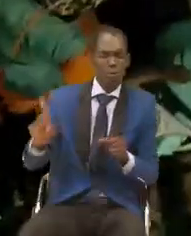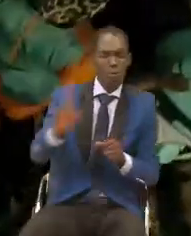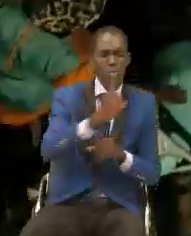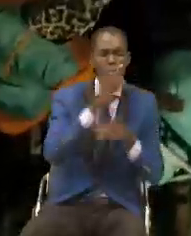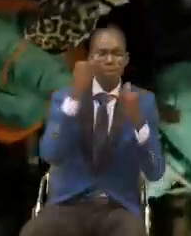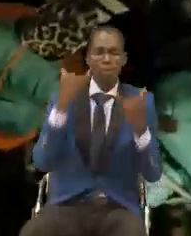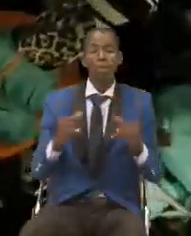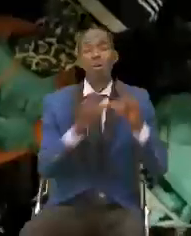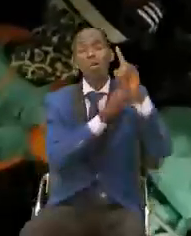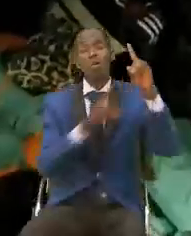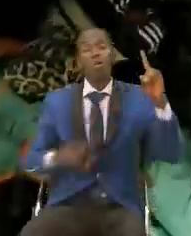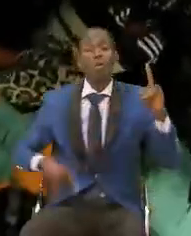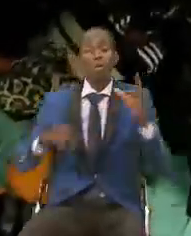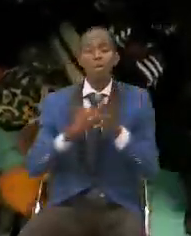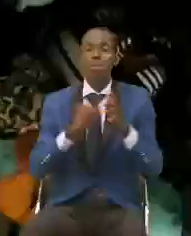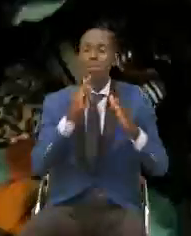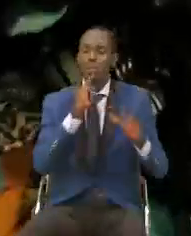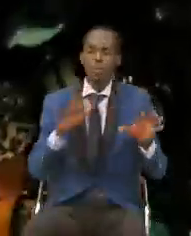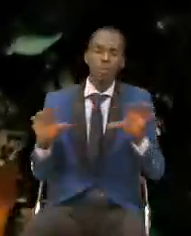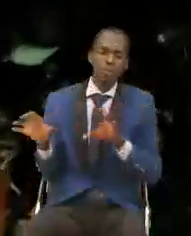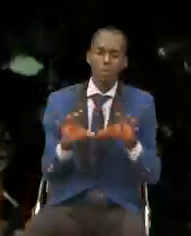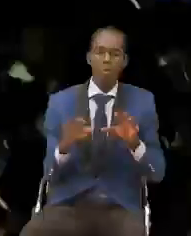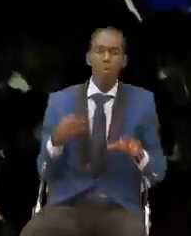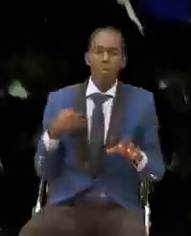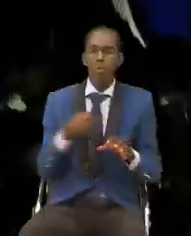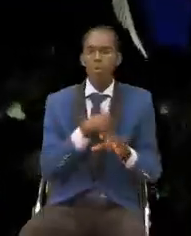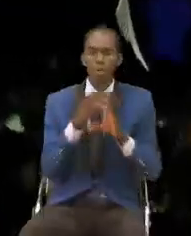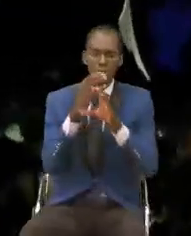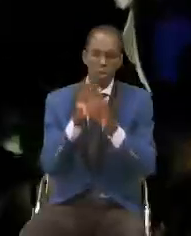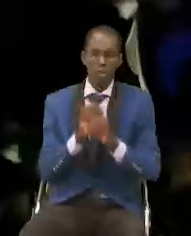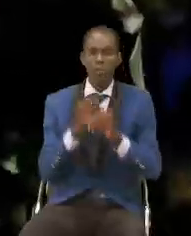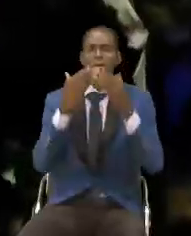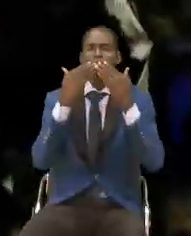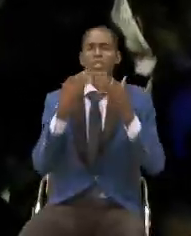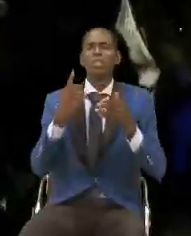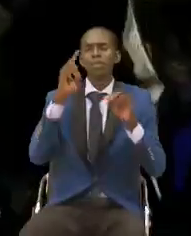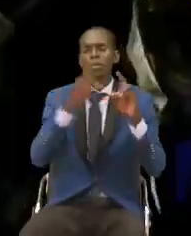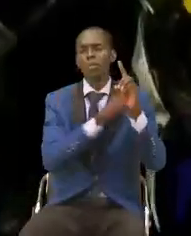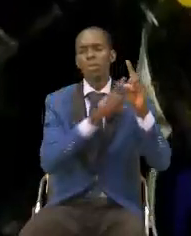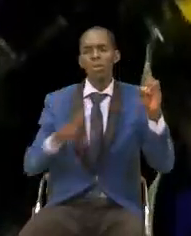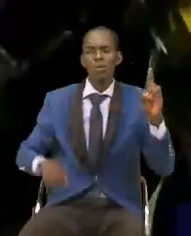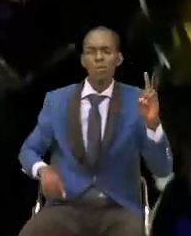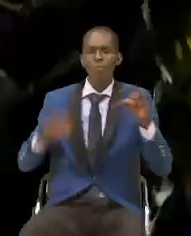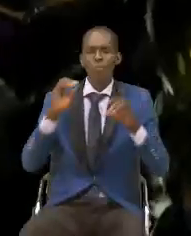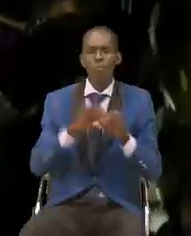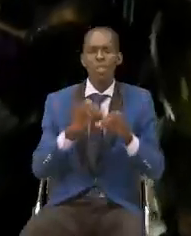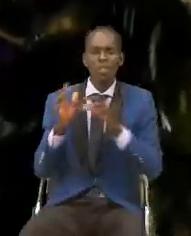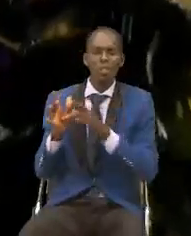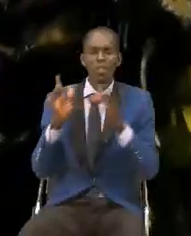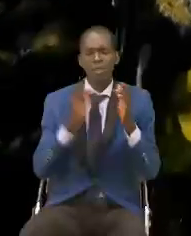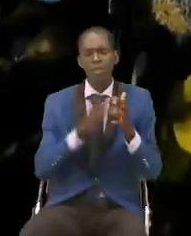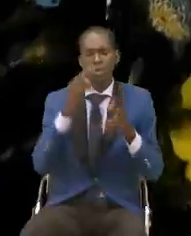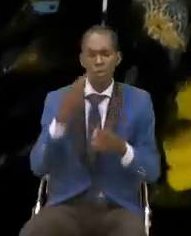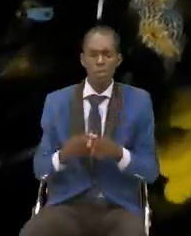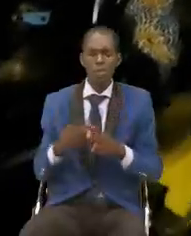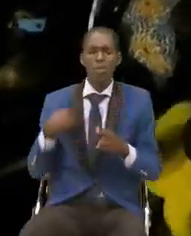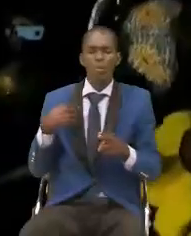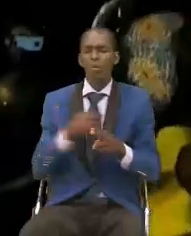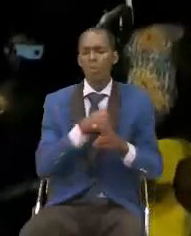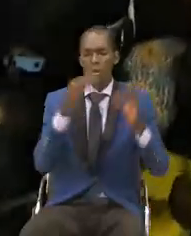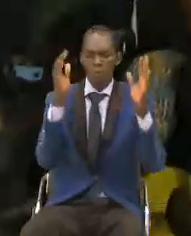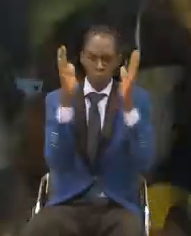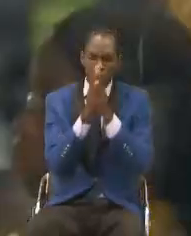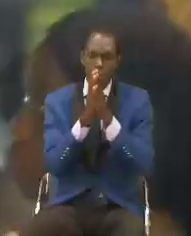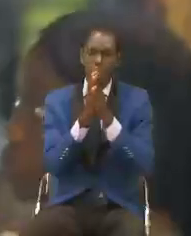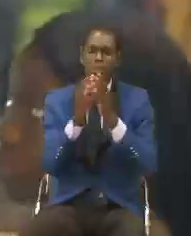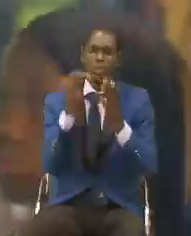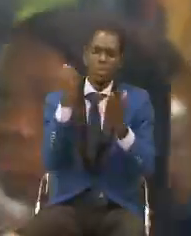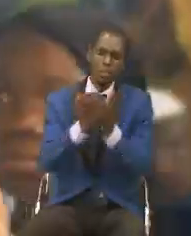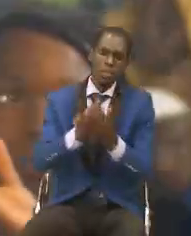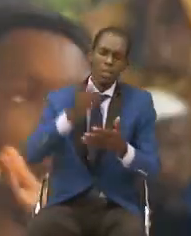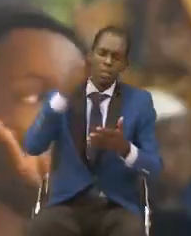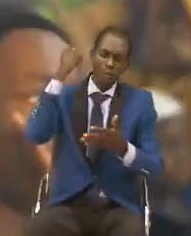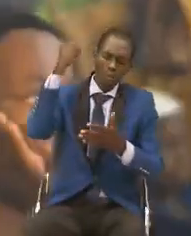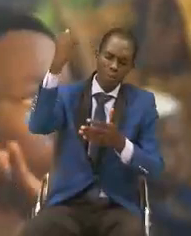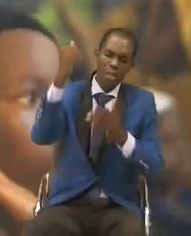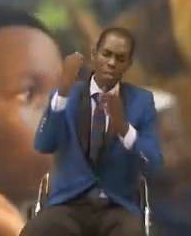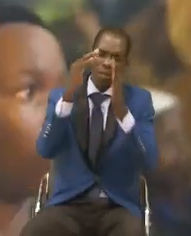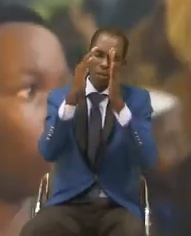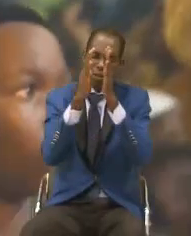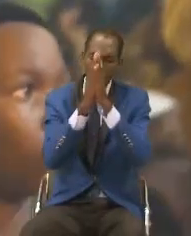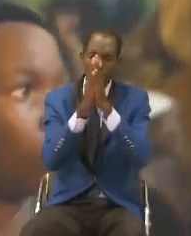in the heart of everyone now lord it is done will receive thank you lord in jesus name we pray